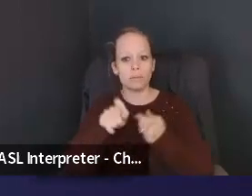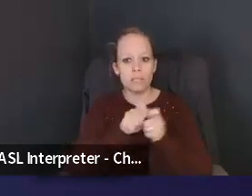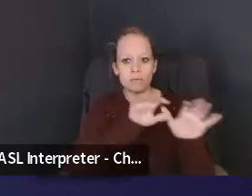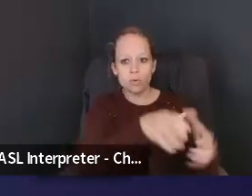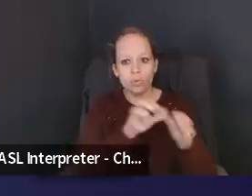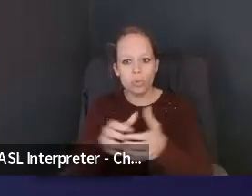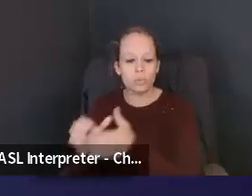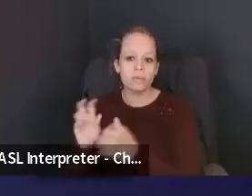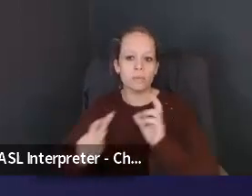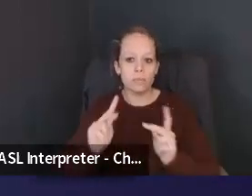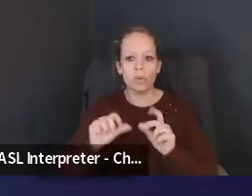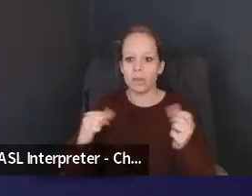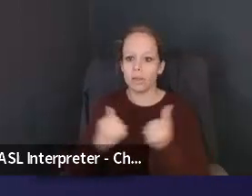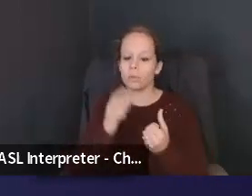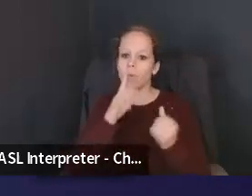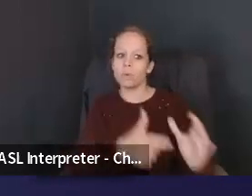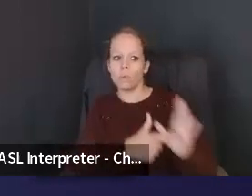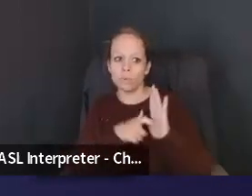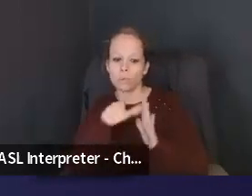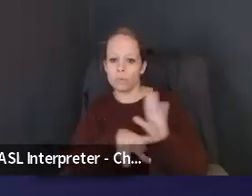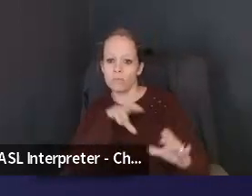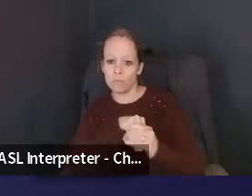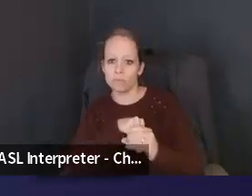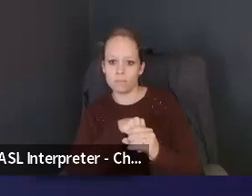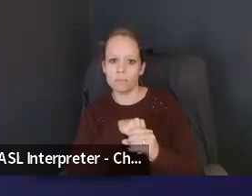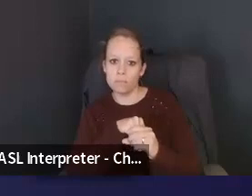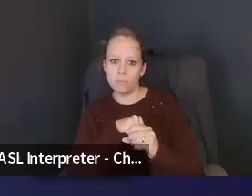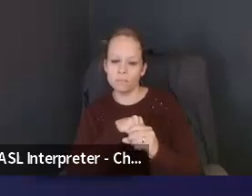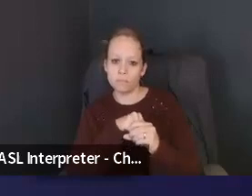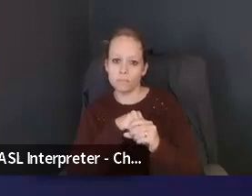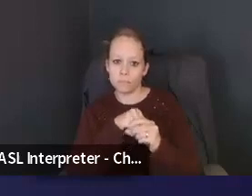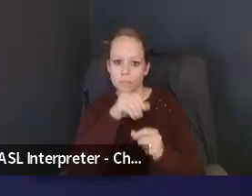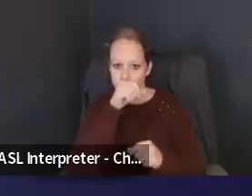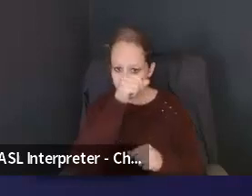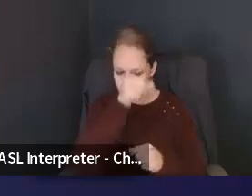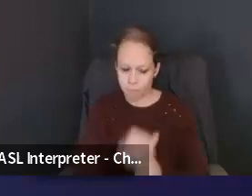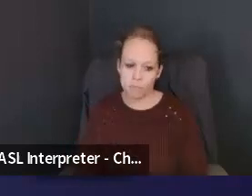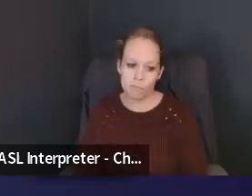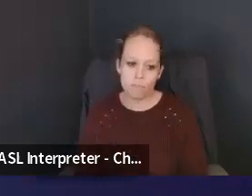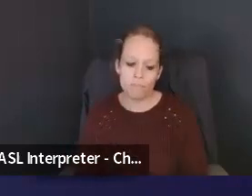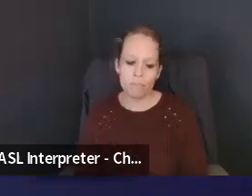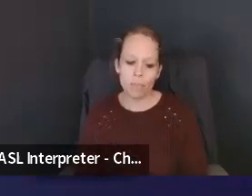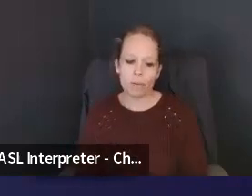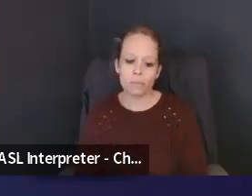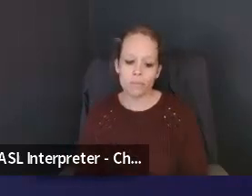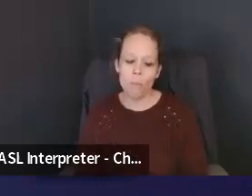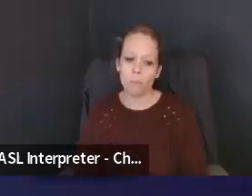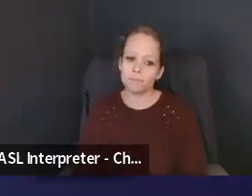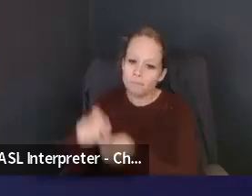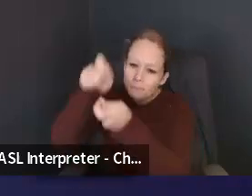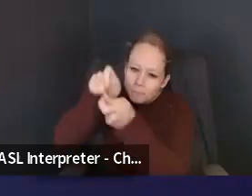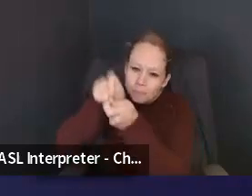or the agency is requiring to be involved in various ways. So, specificity matters here. A